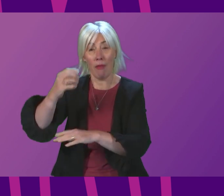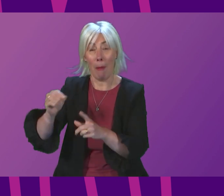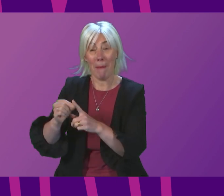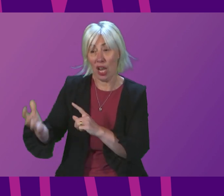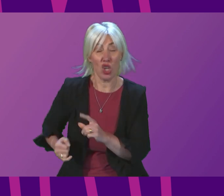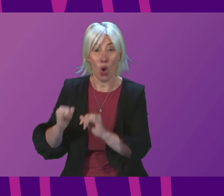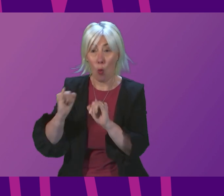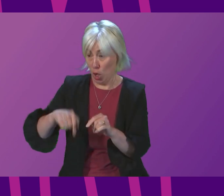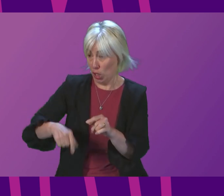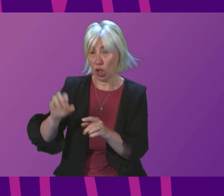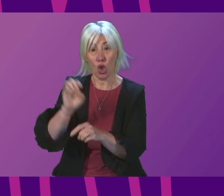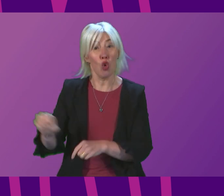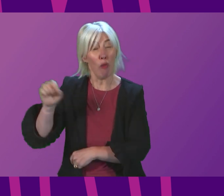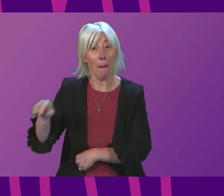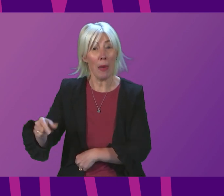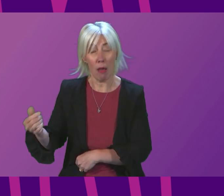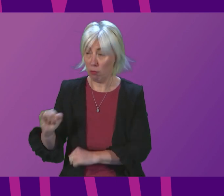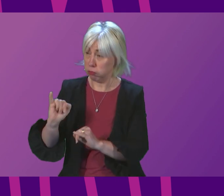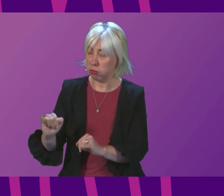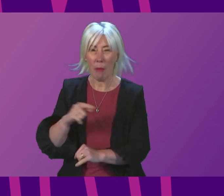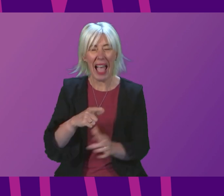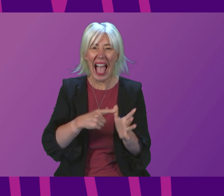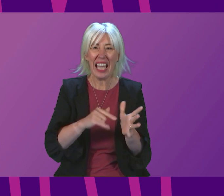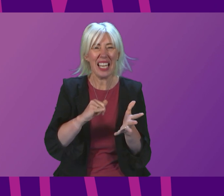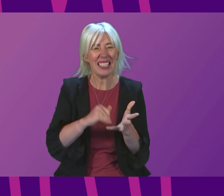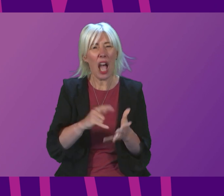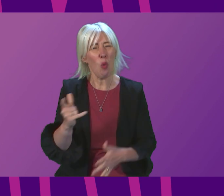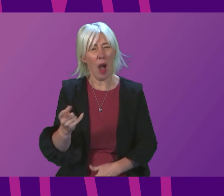Does she also agree that Anas Sarwar, for example, must wake up to the position that,